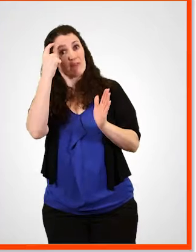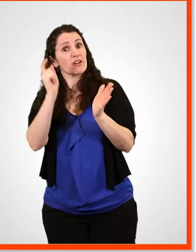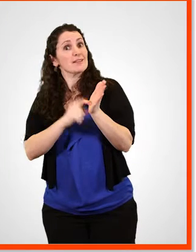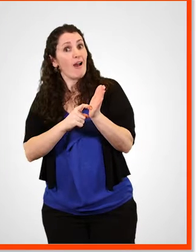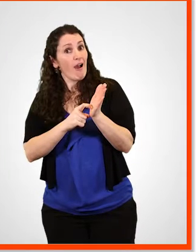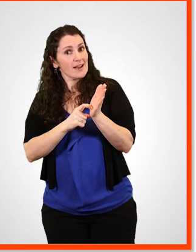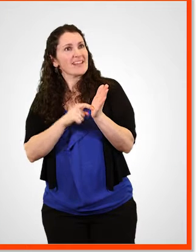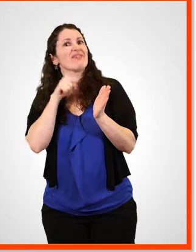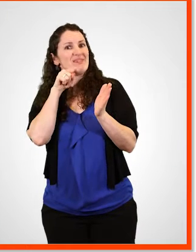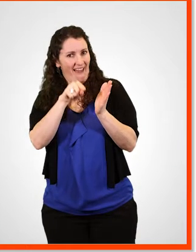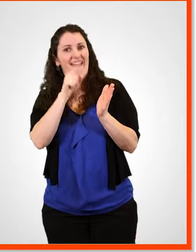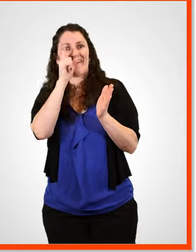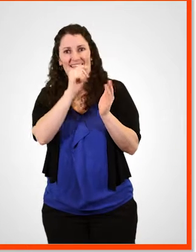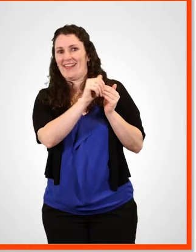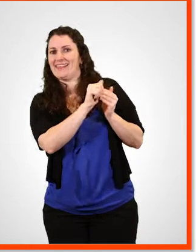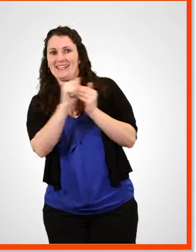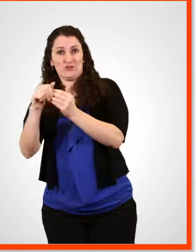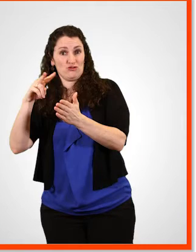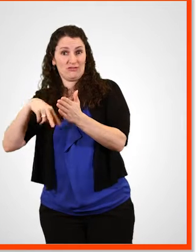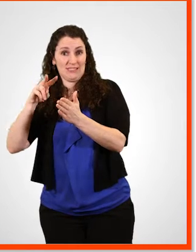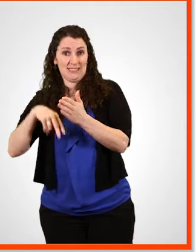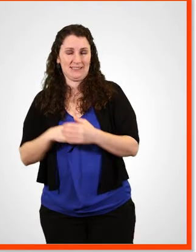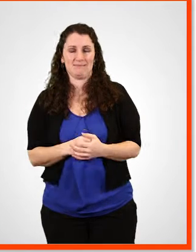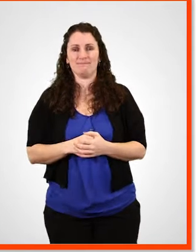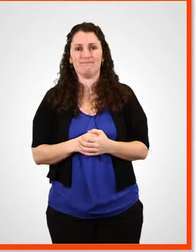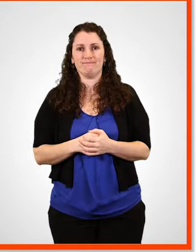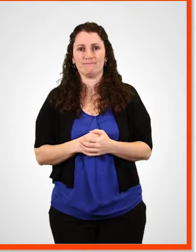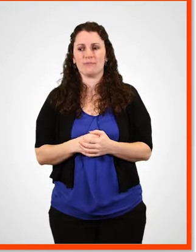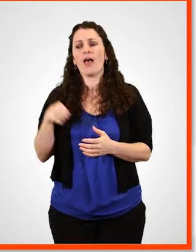They also can begin to decode some pretty simple words,